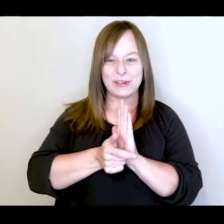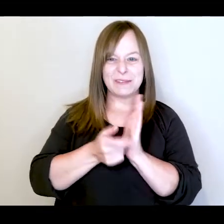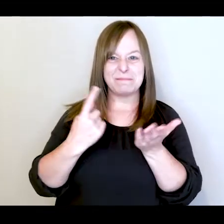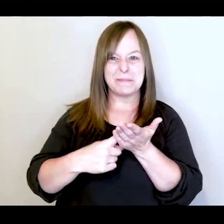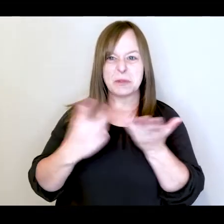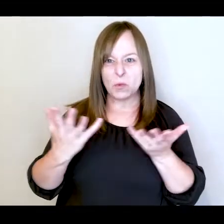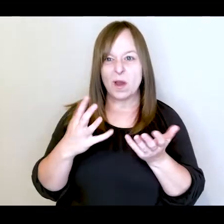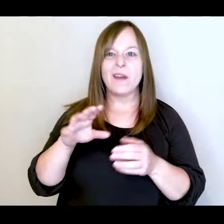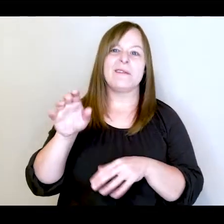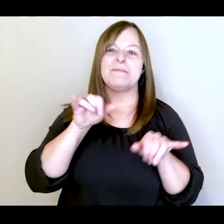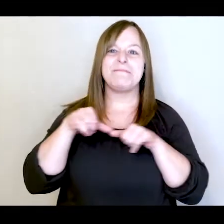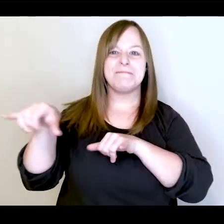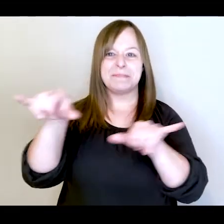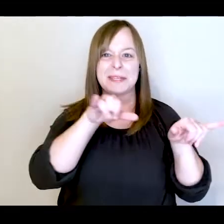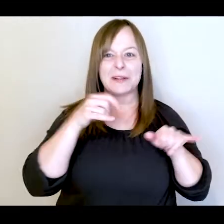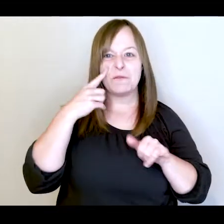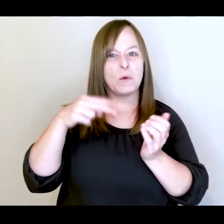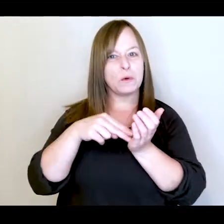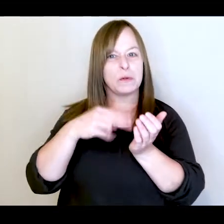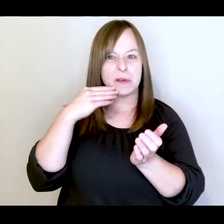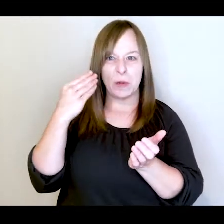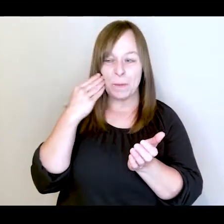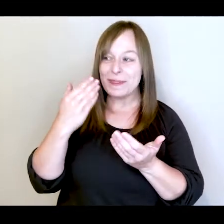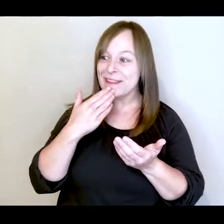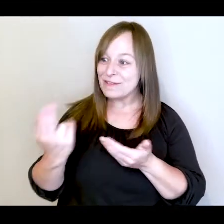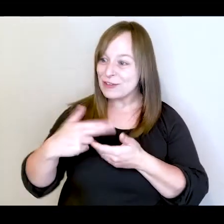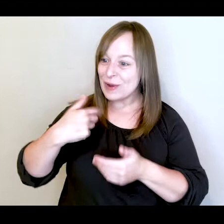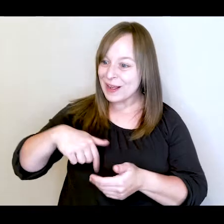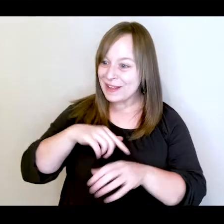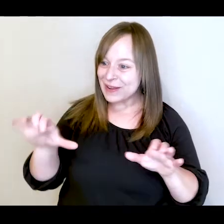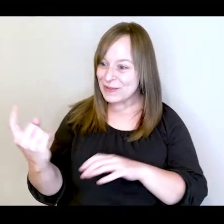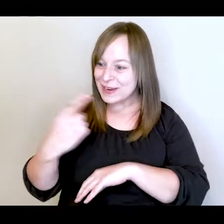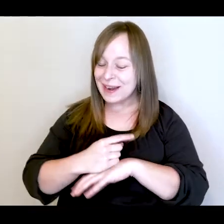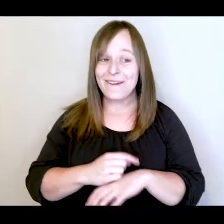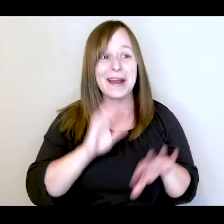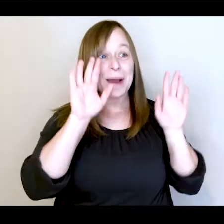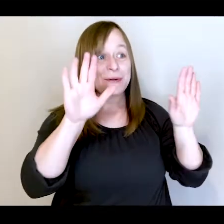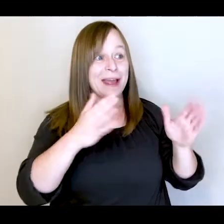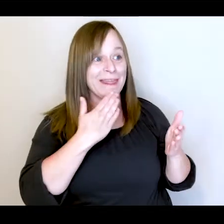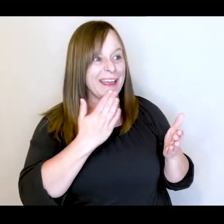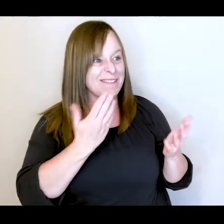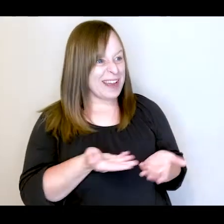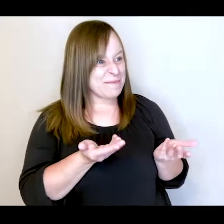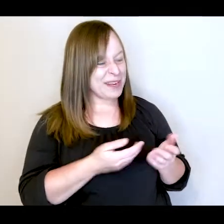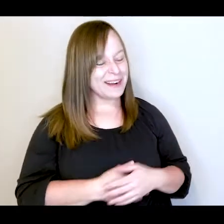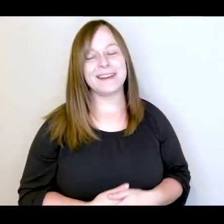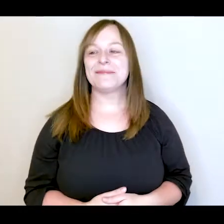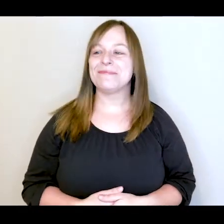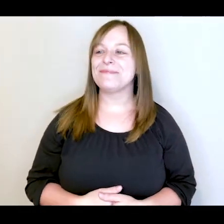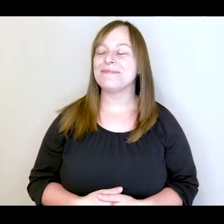facility care standards. Anne, thank you so much for joining us today. How are you doing? I'm great. Thank you for having me.